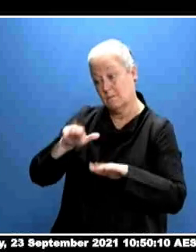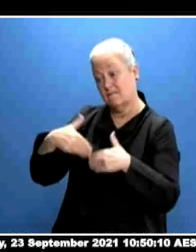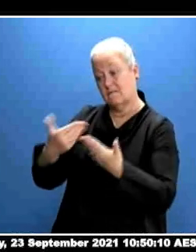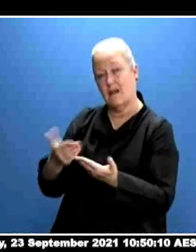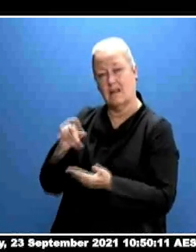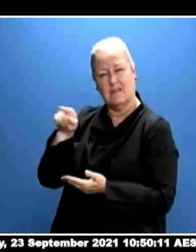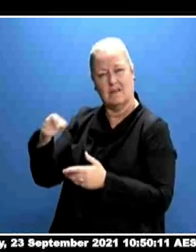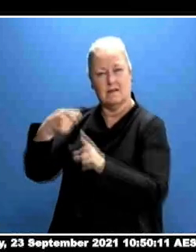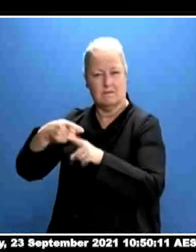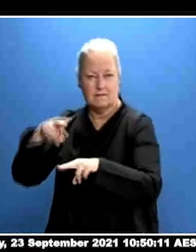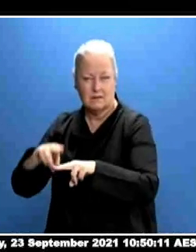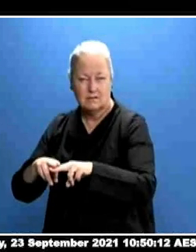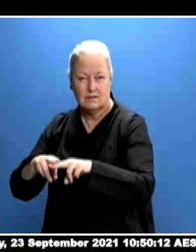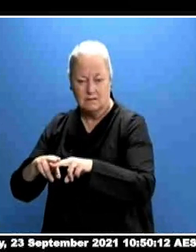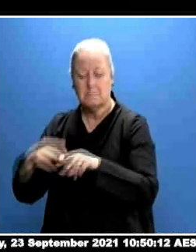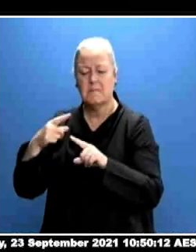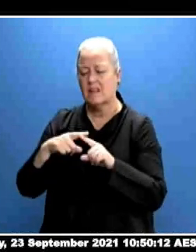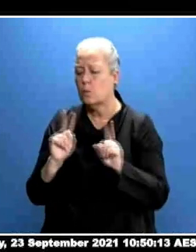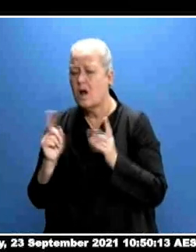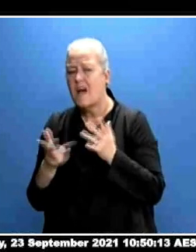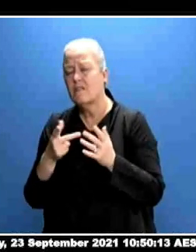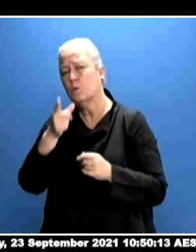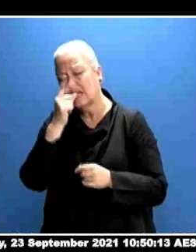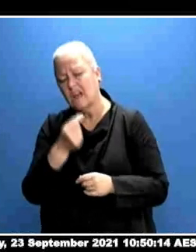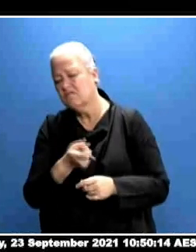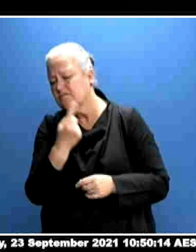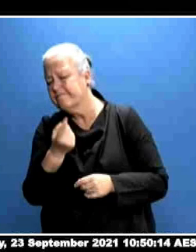as well as whatever else might be arranged in that time period to address